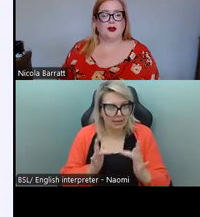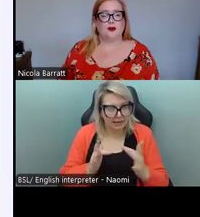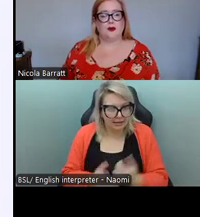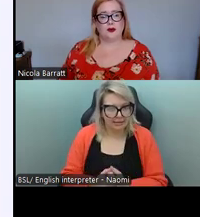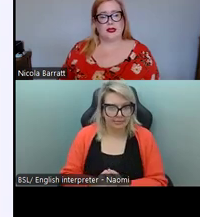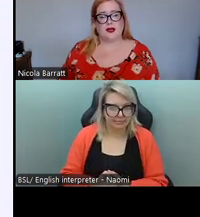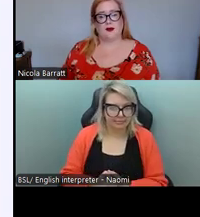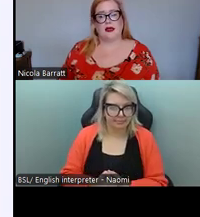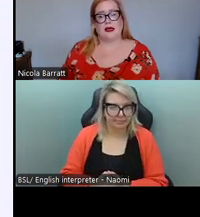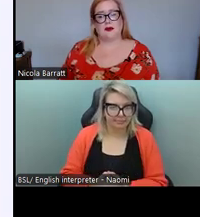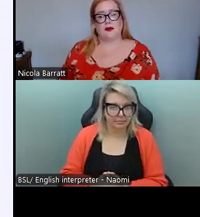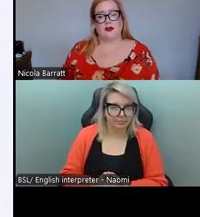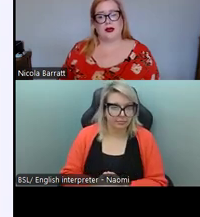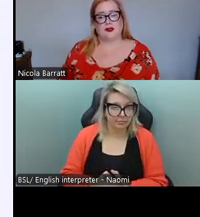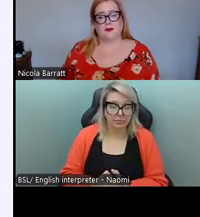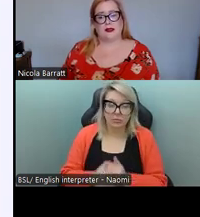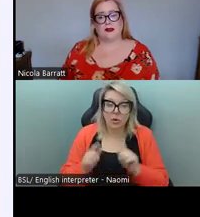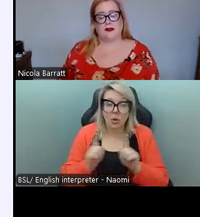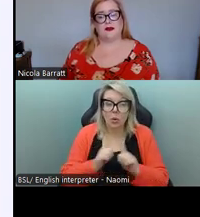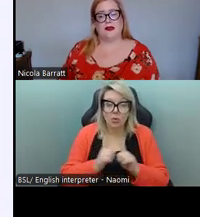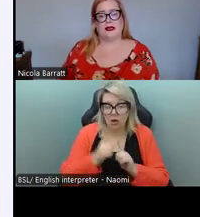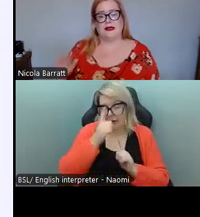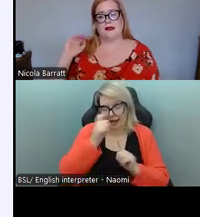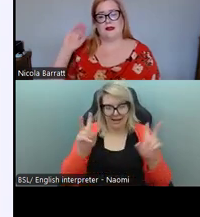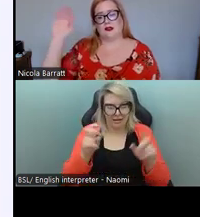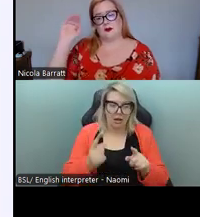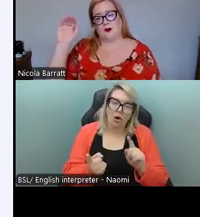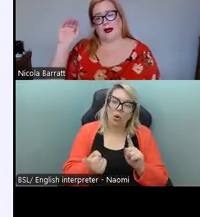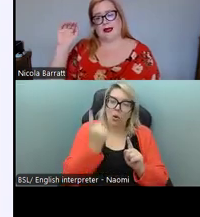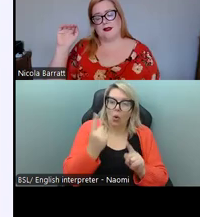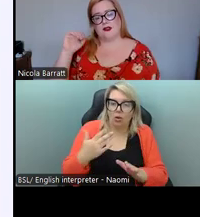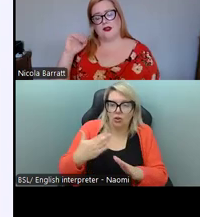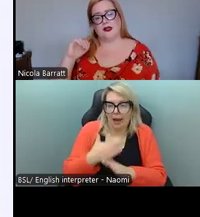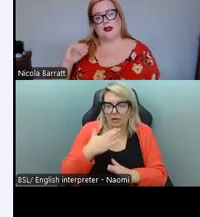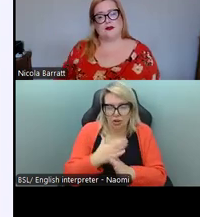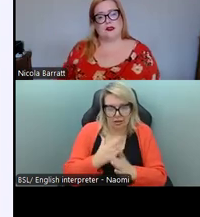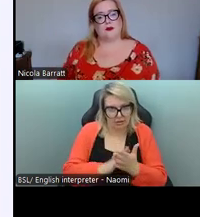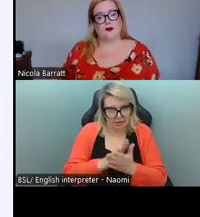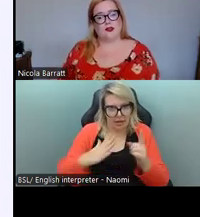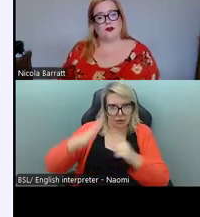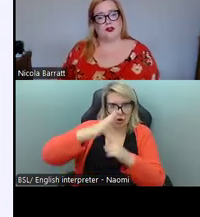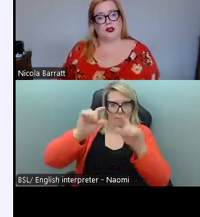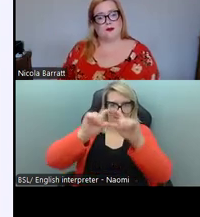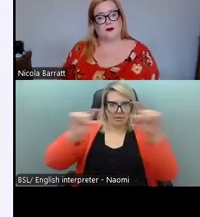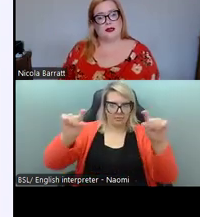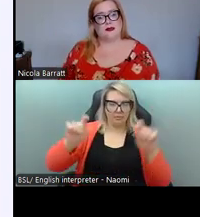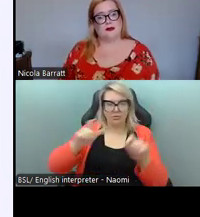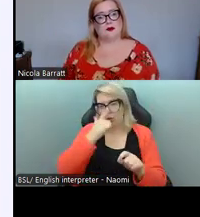You can also have a call-to-action button. That sits at the top of your page. There are some options to choose between.